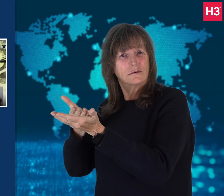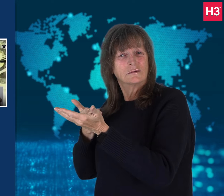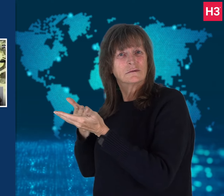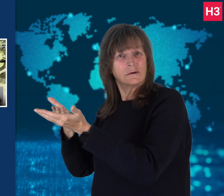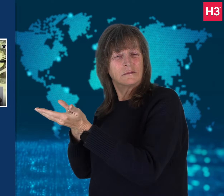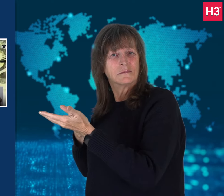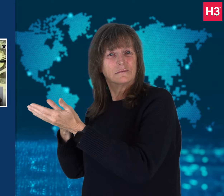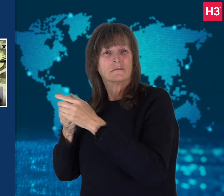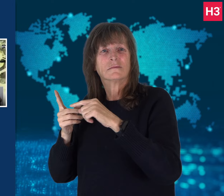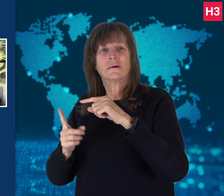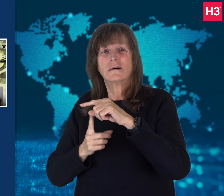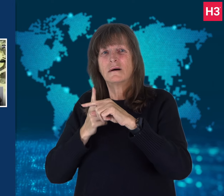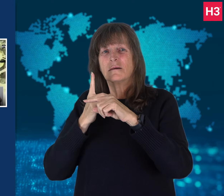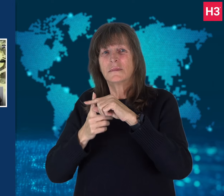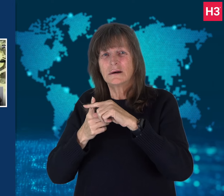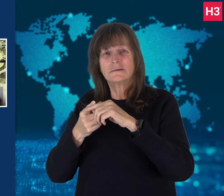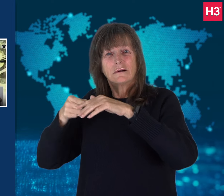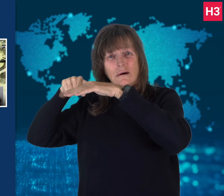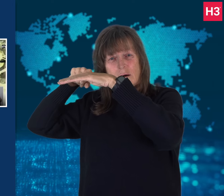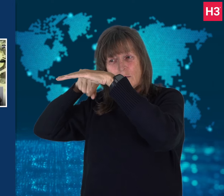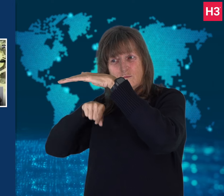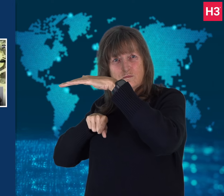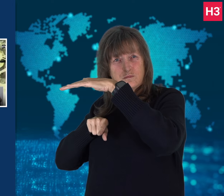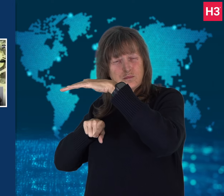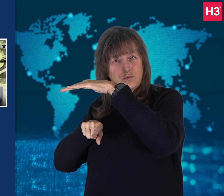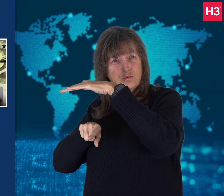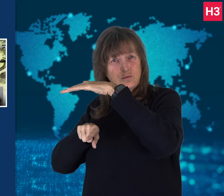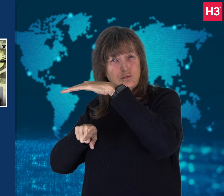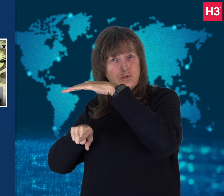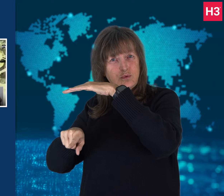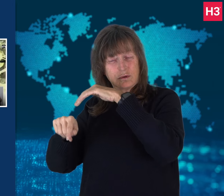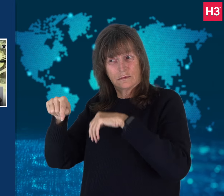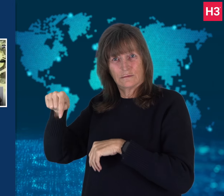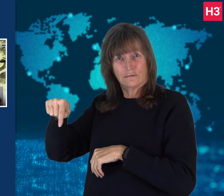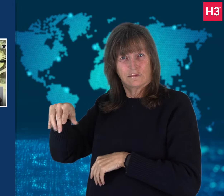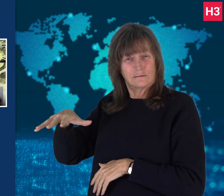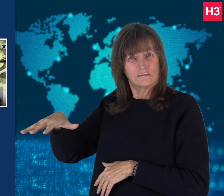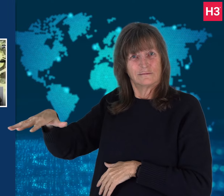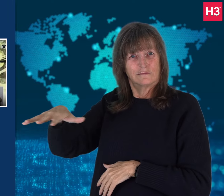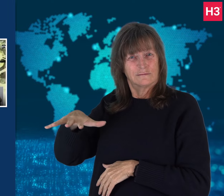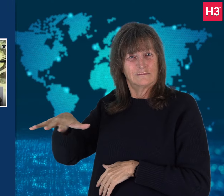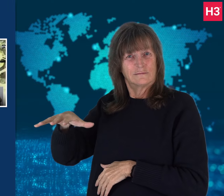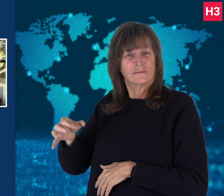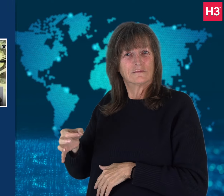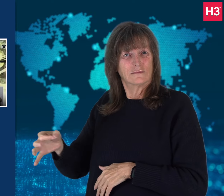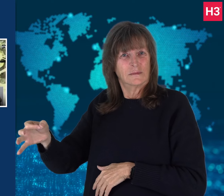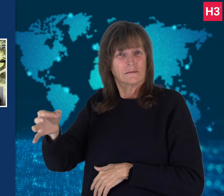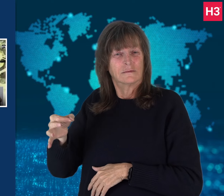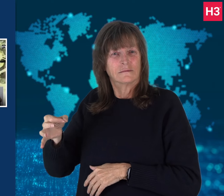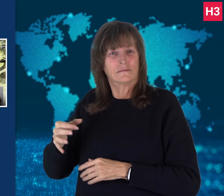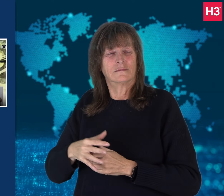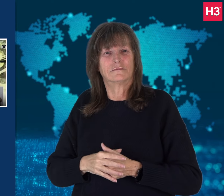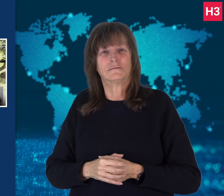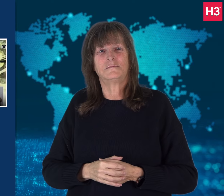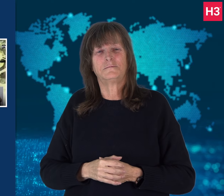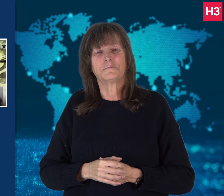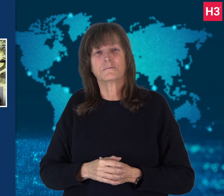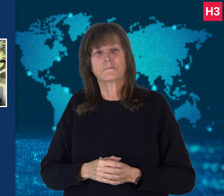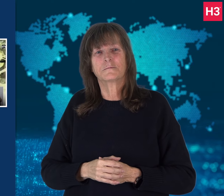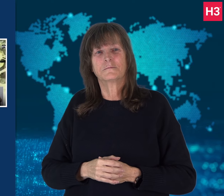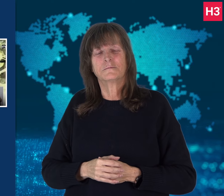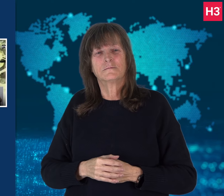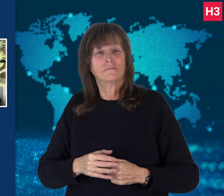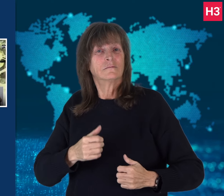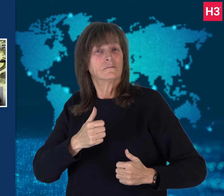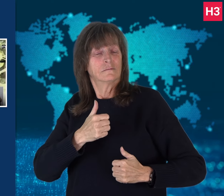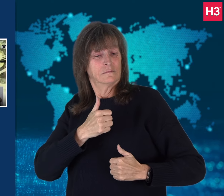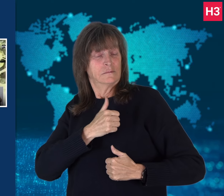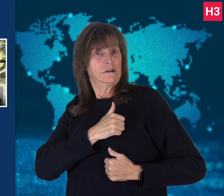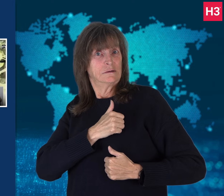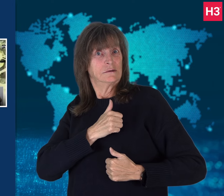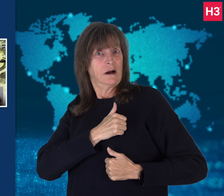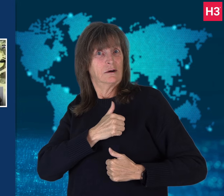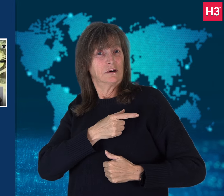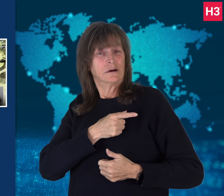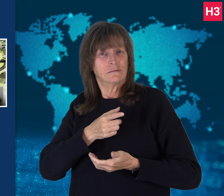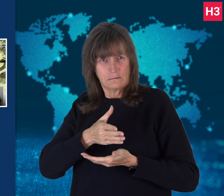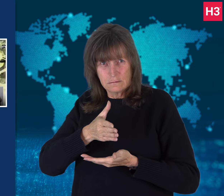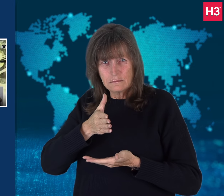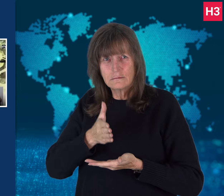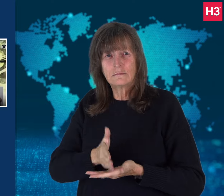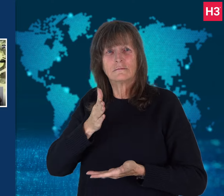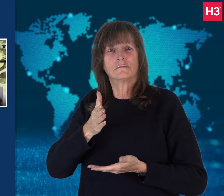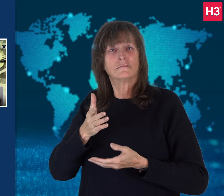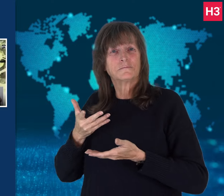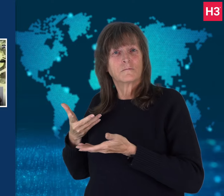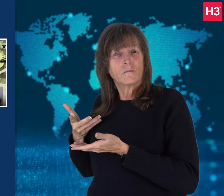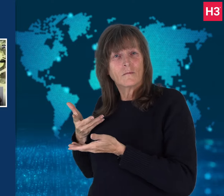already eight U.S. warships and a submarine in the region.